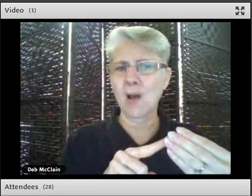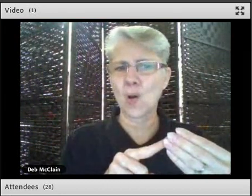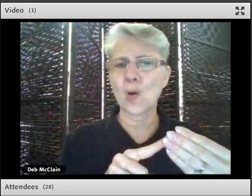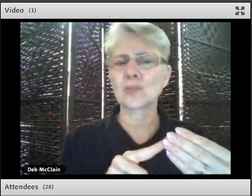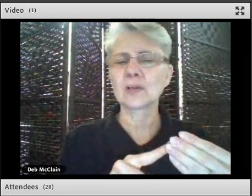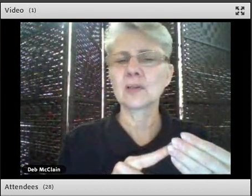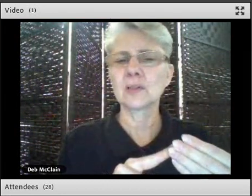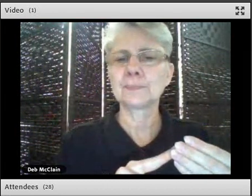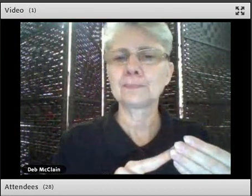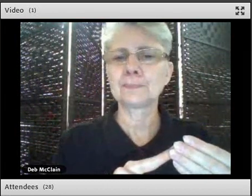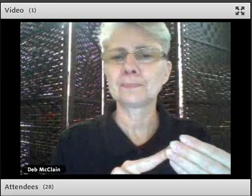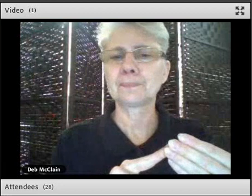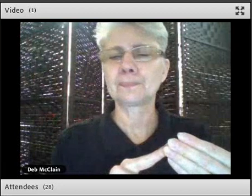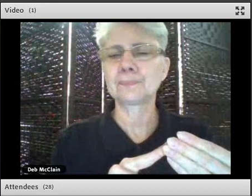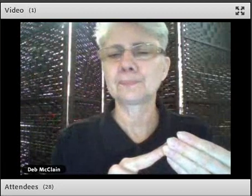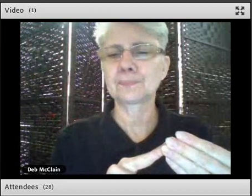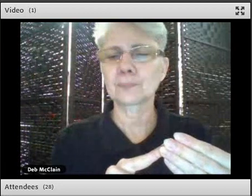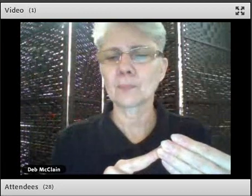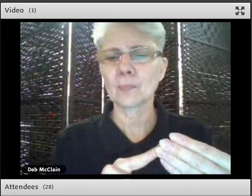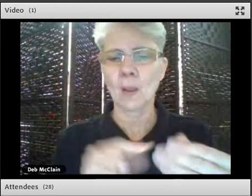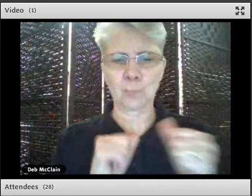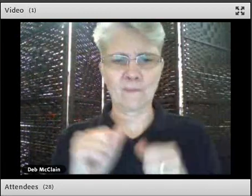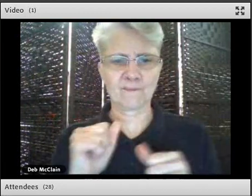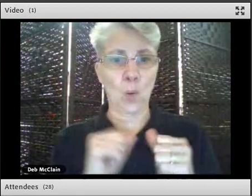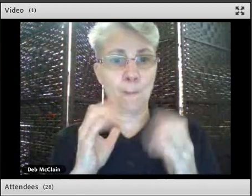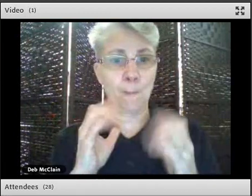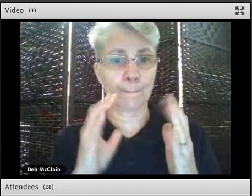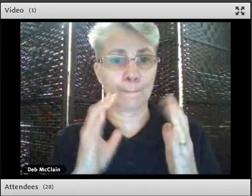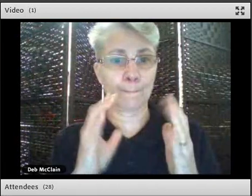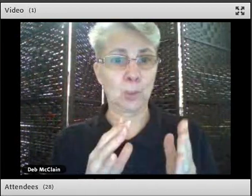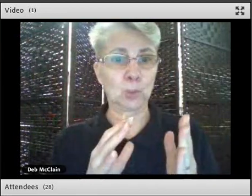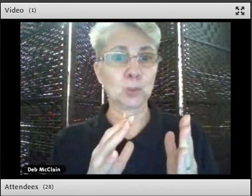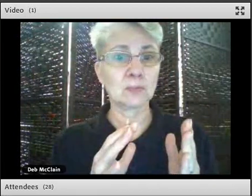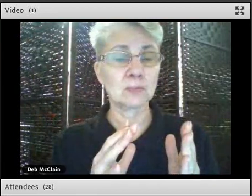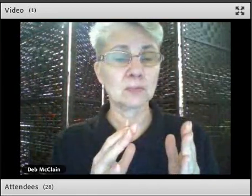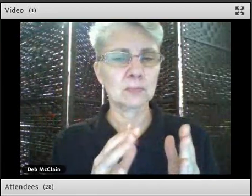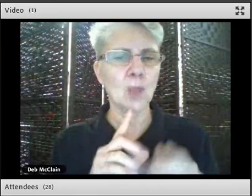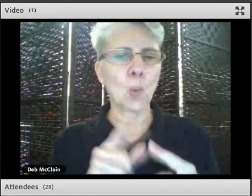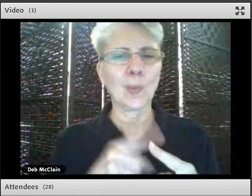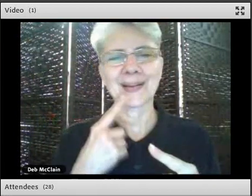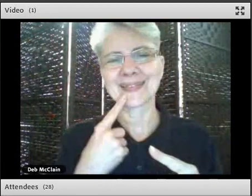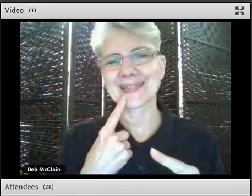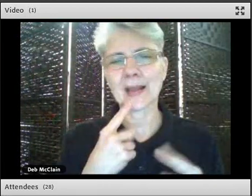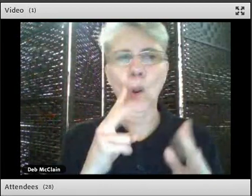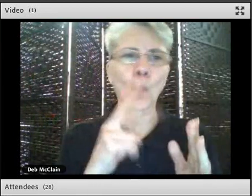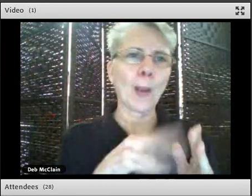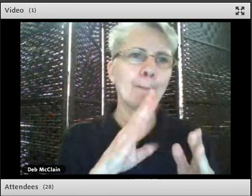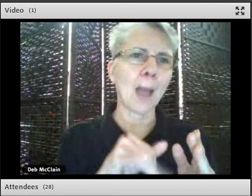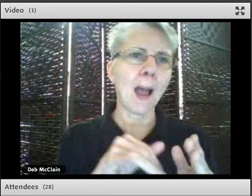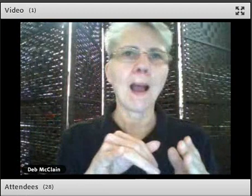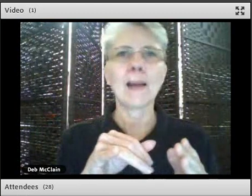or "narrated by" or "performed by." So, just, I wanted to call your memory back to that.